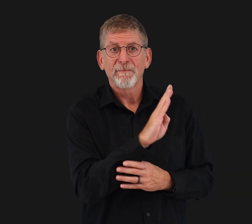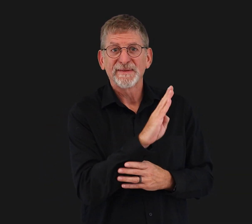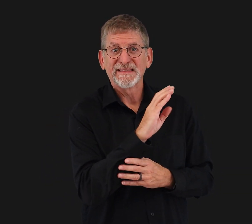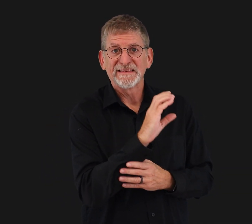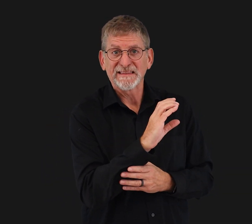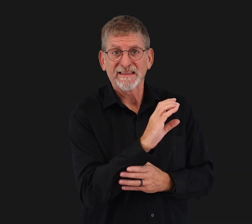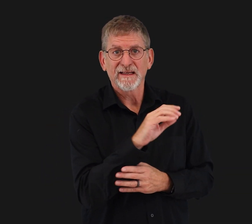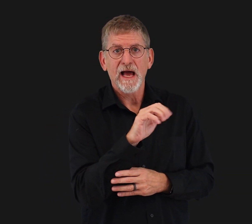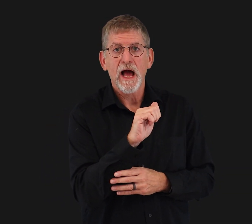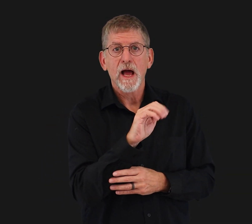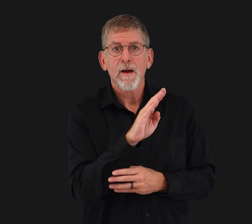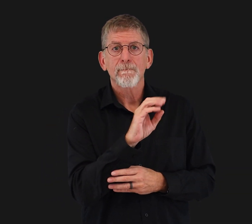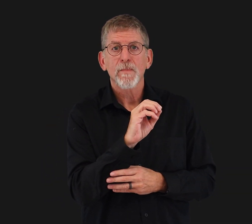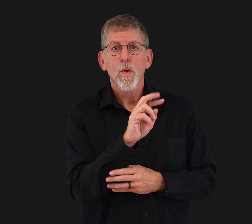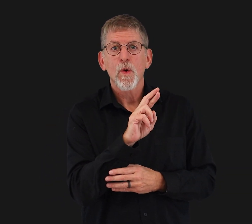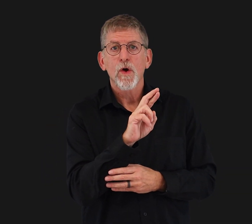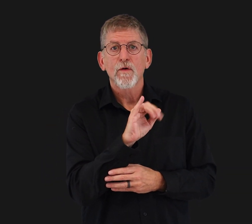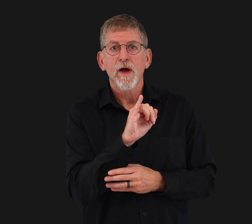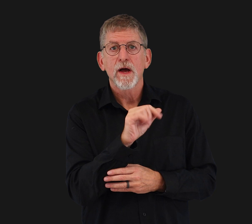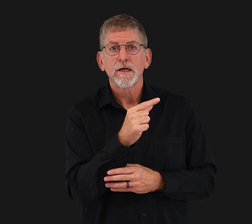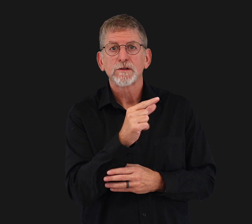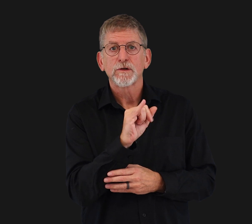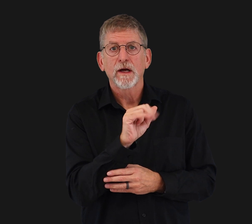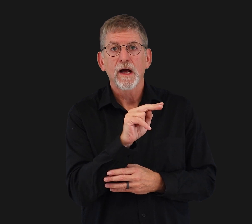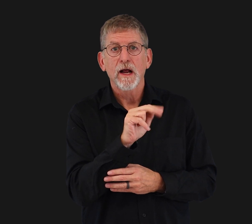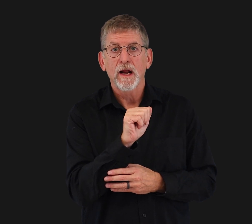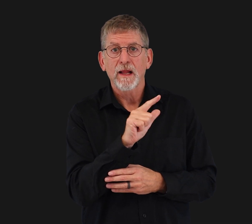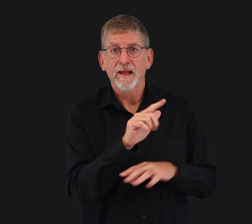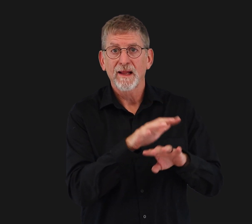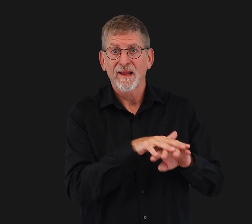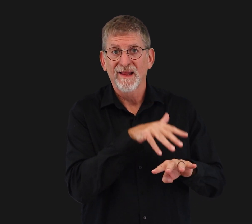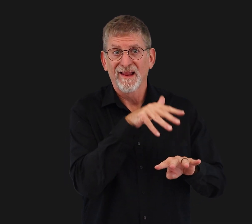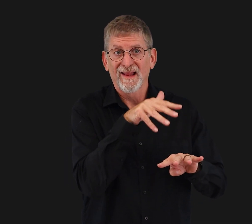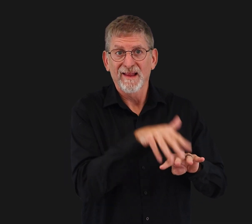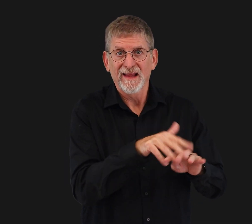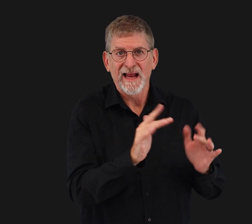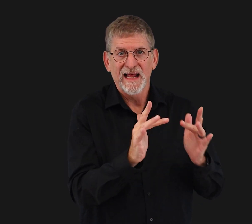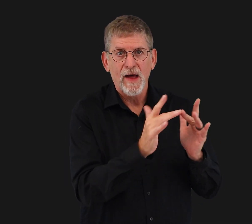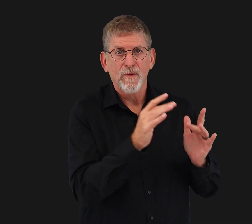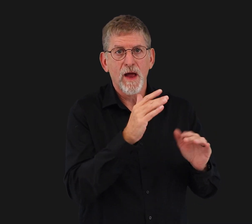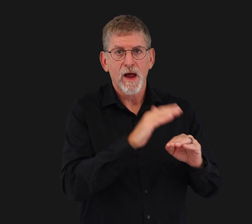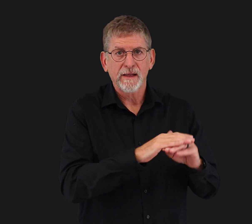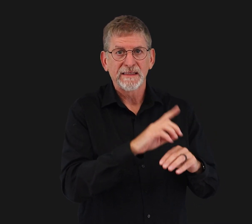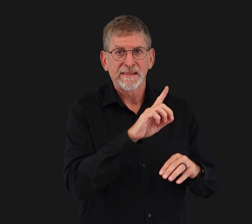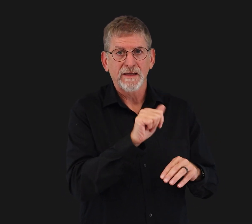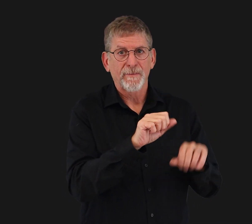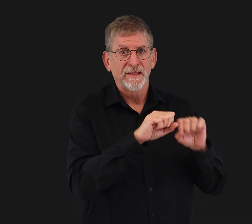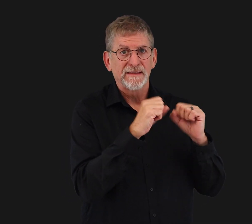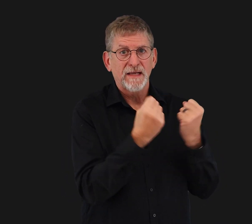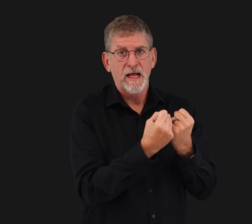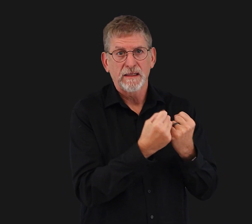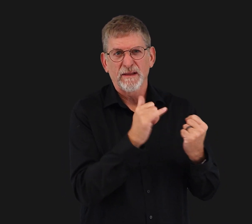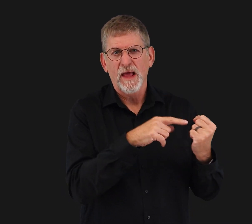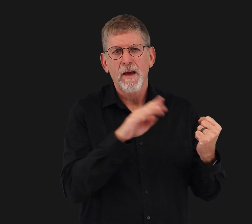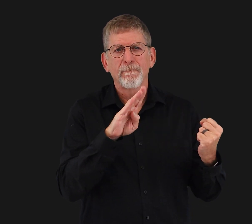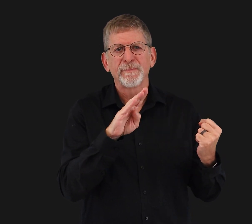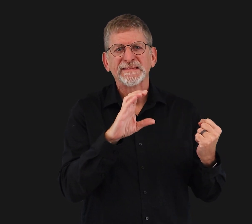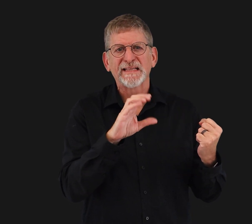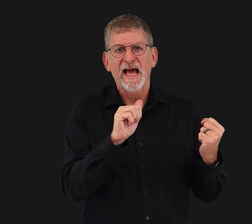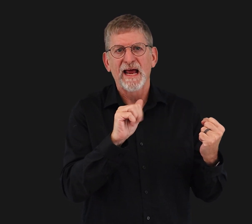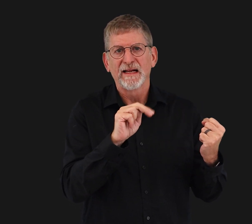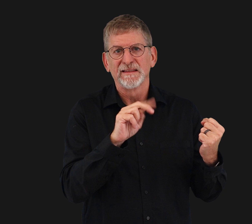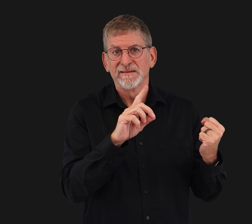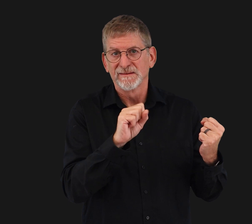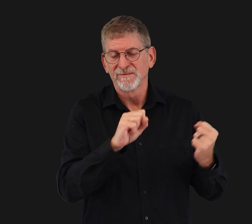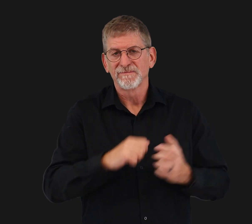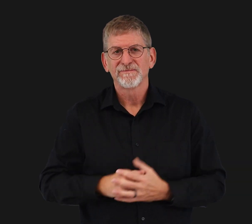• The British Columbia Aboriginal Network on Disability Society (BCANDS)